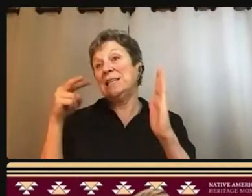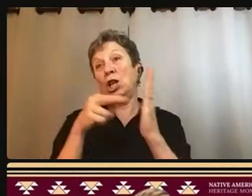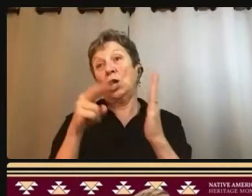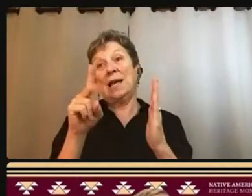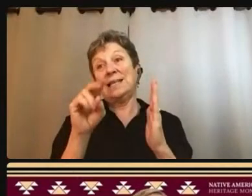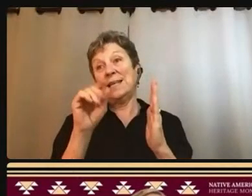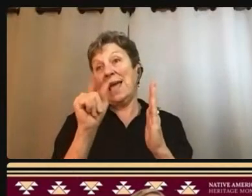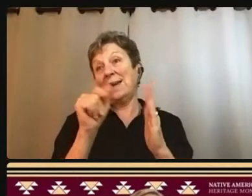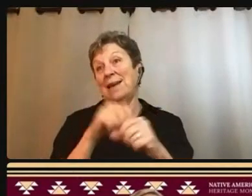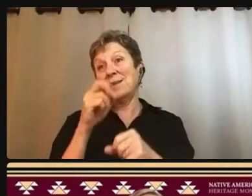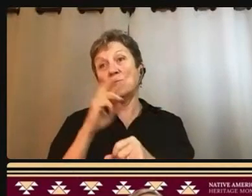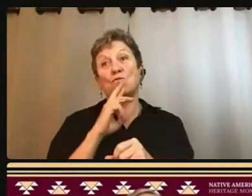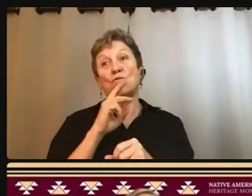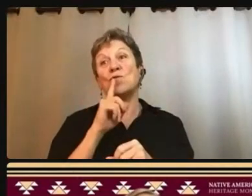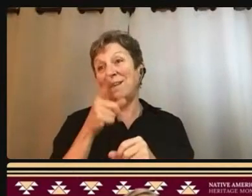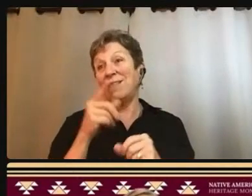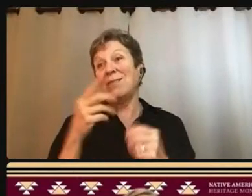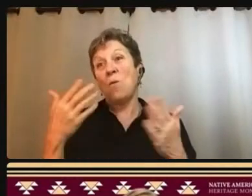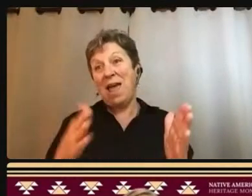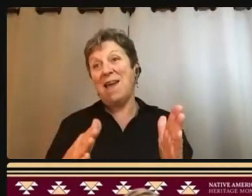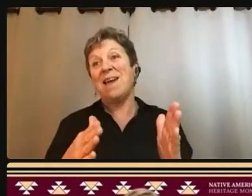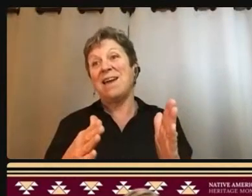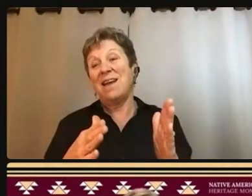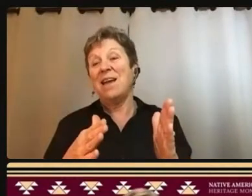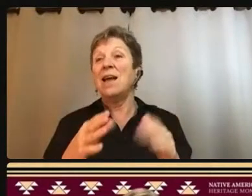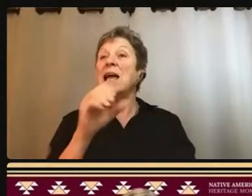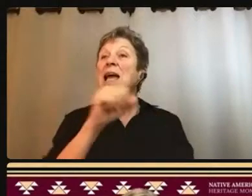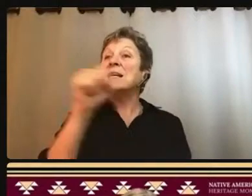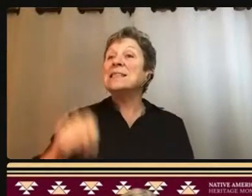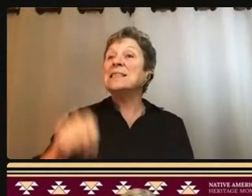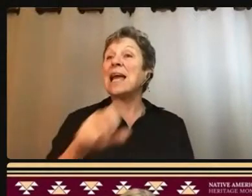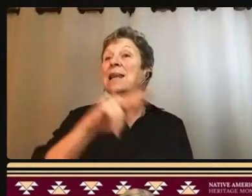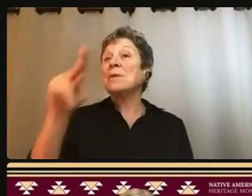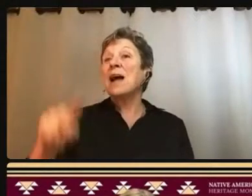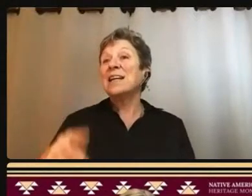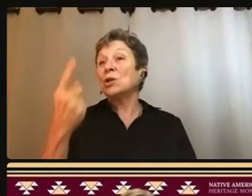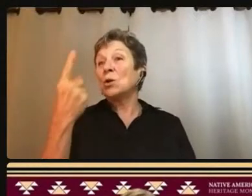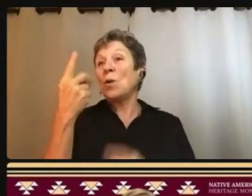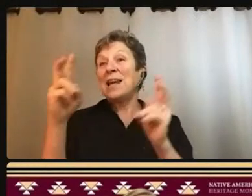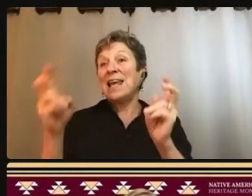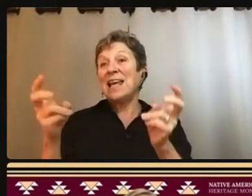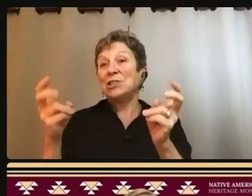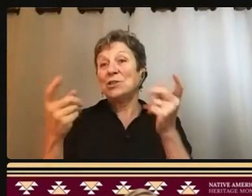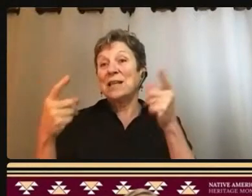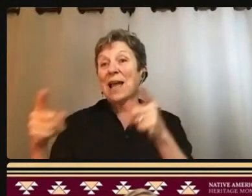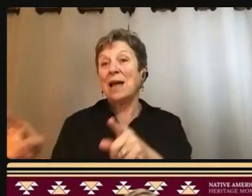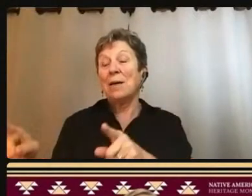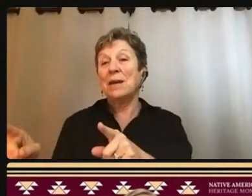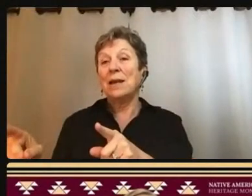BETWEEN THE LINES. AND SO I MEAN I THINK I THINK